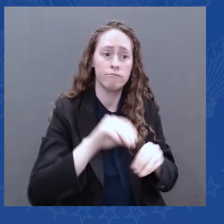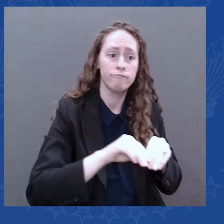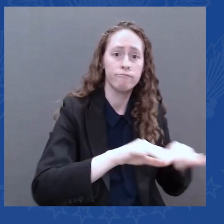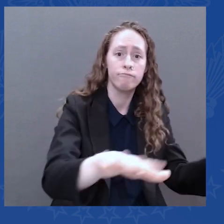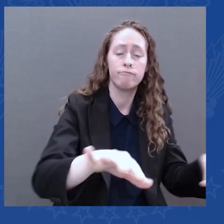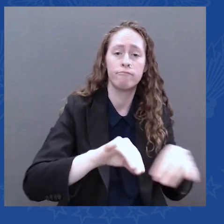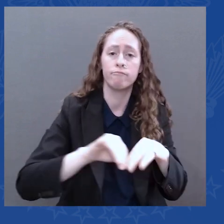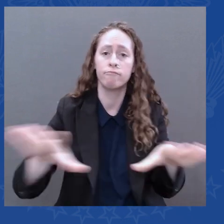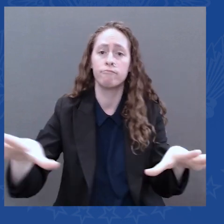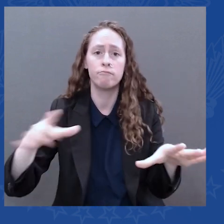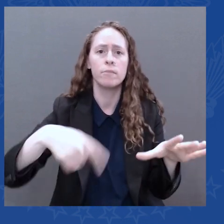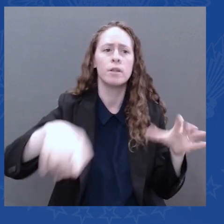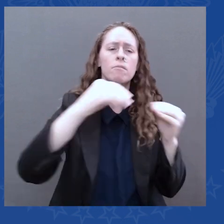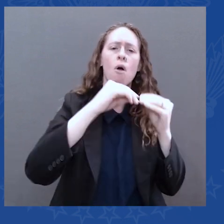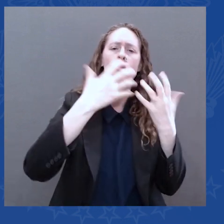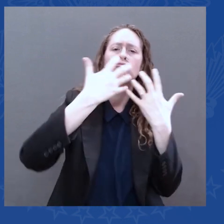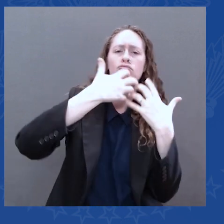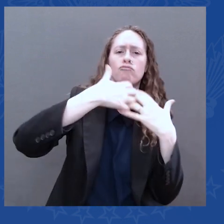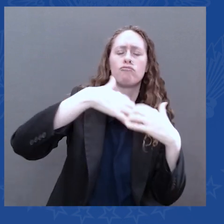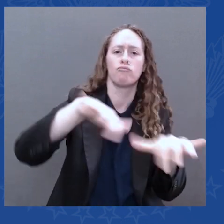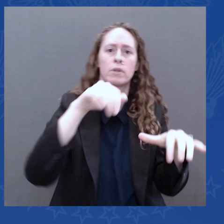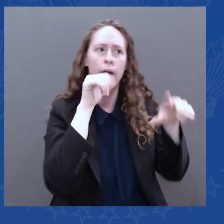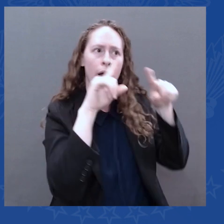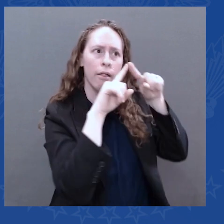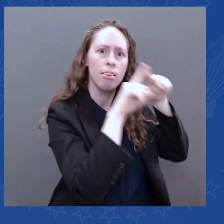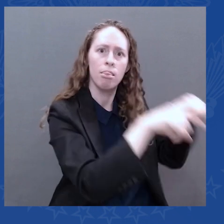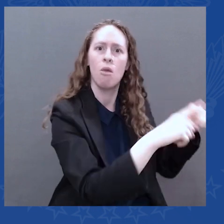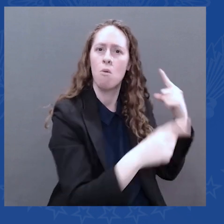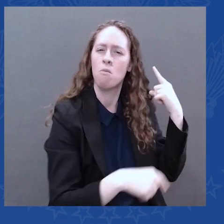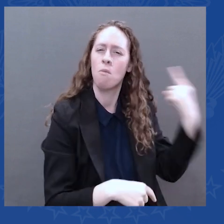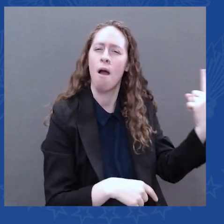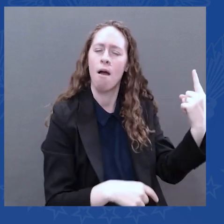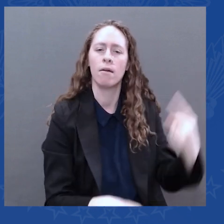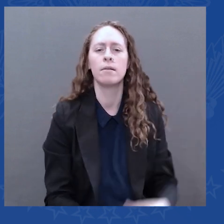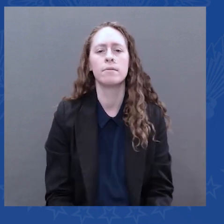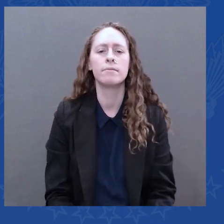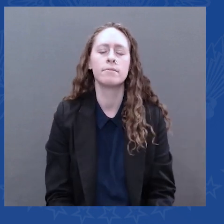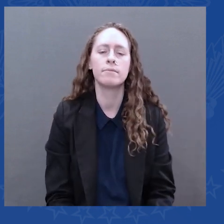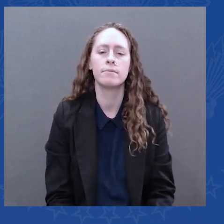in a way that consists -- is consistent with, not in conflict with, the zero --